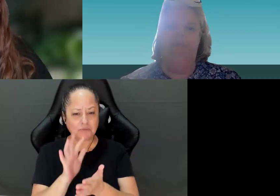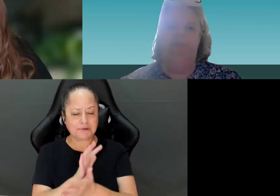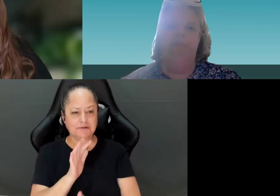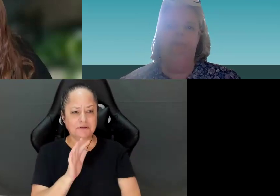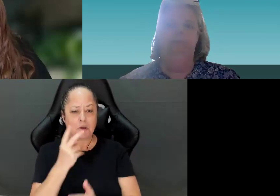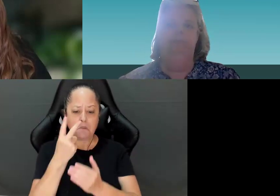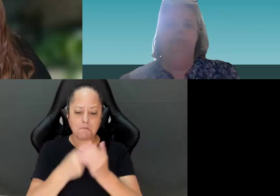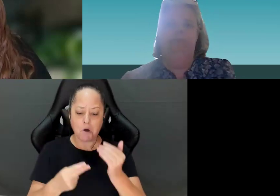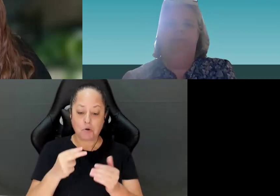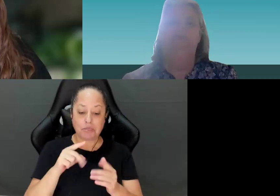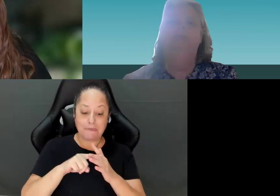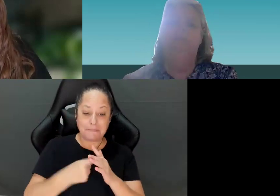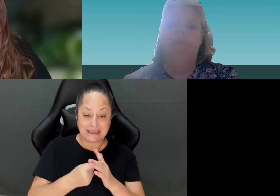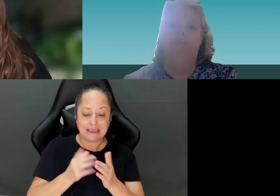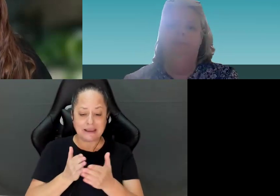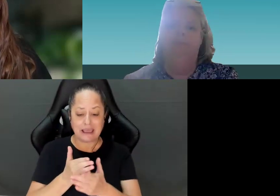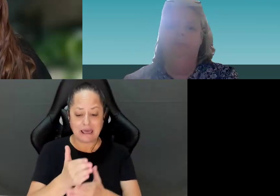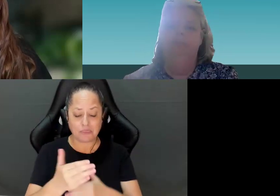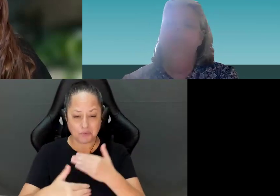Both upfront and then throughout our process.